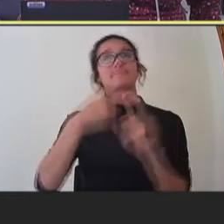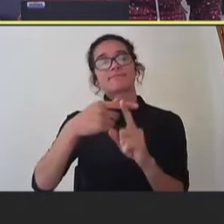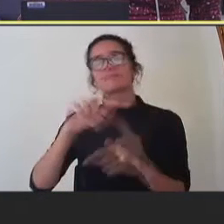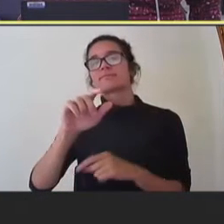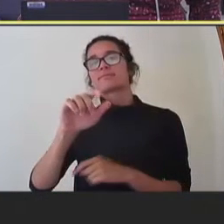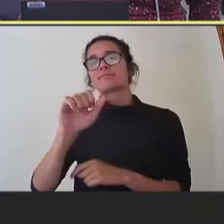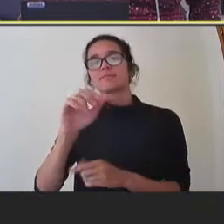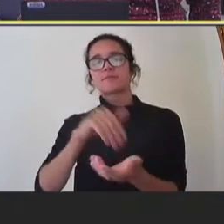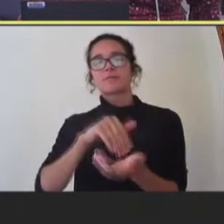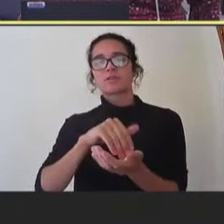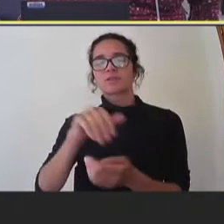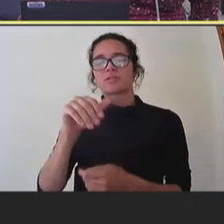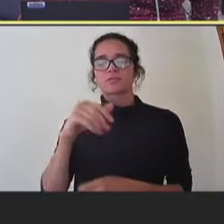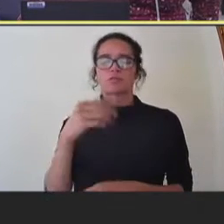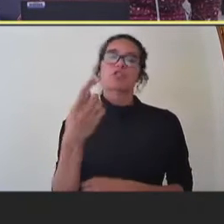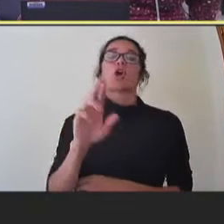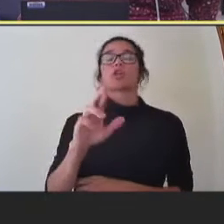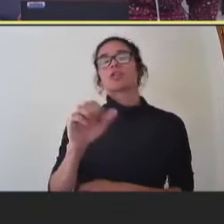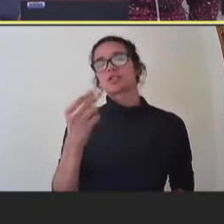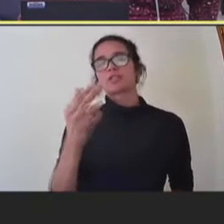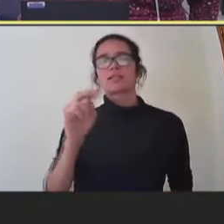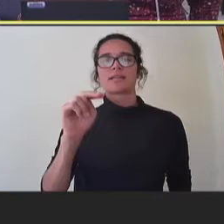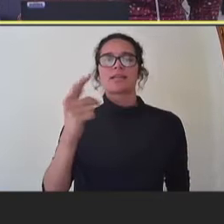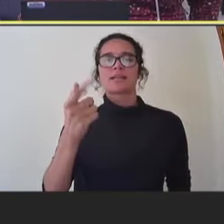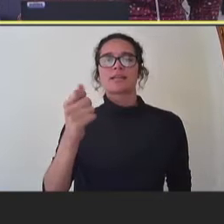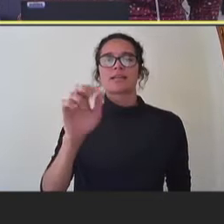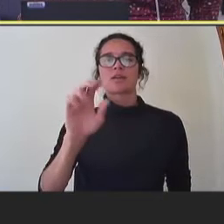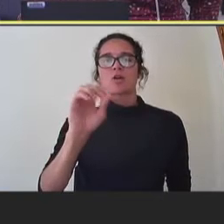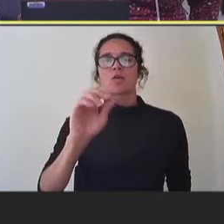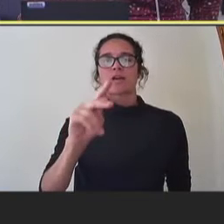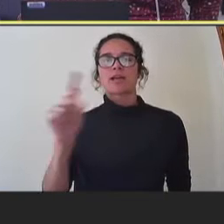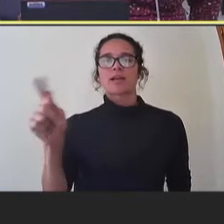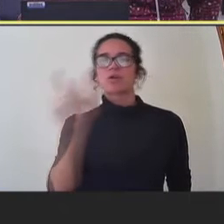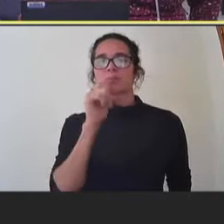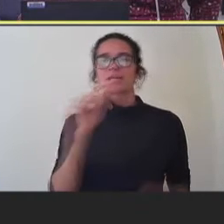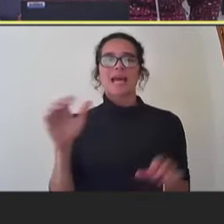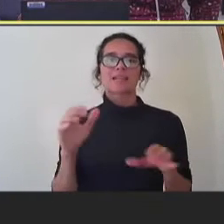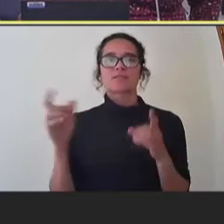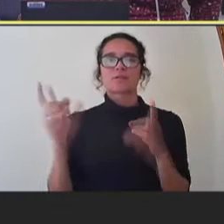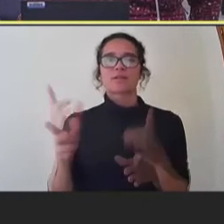who is the acting division director for the National Vaccine Program team. He'll